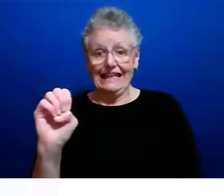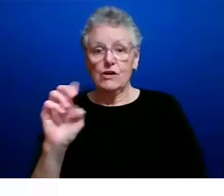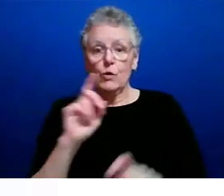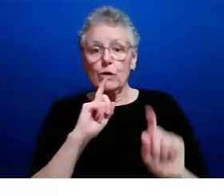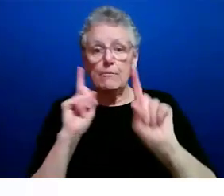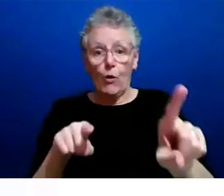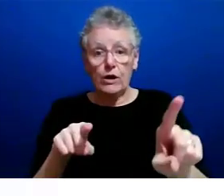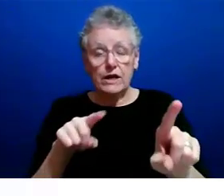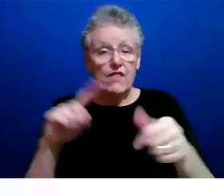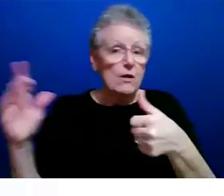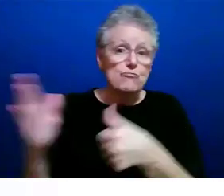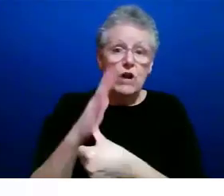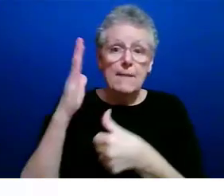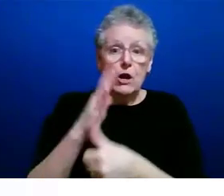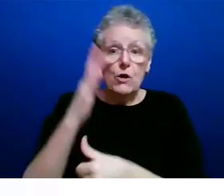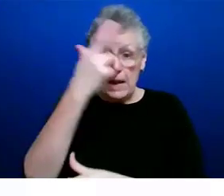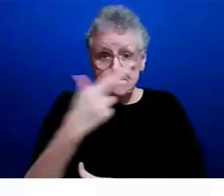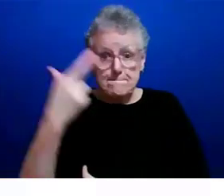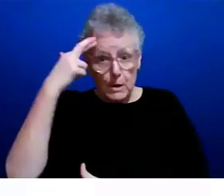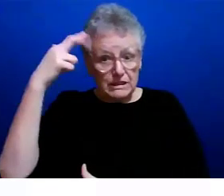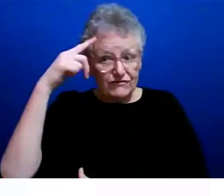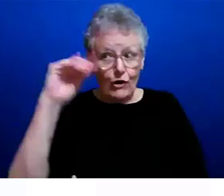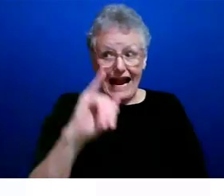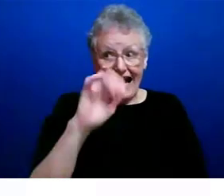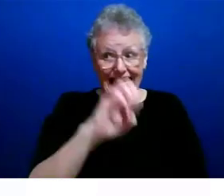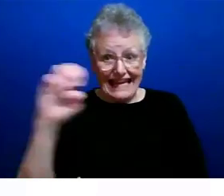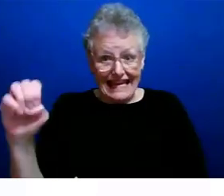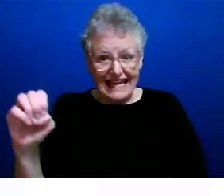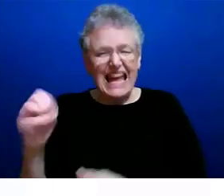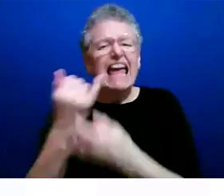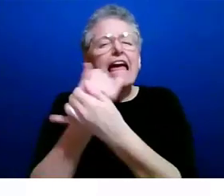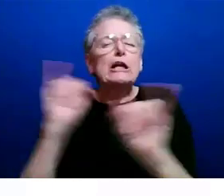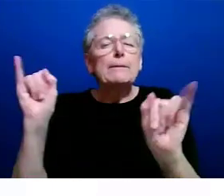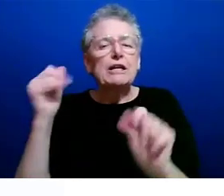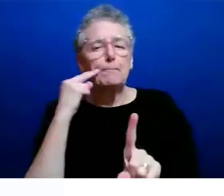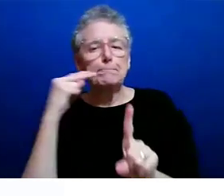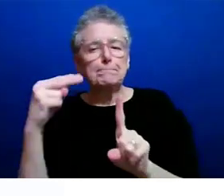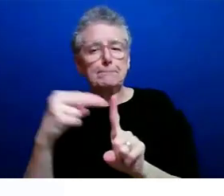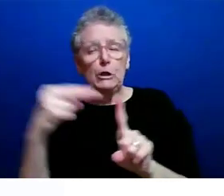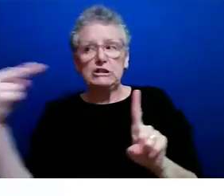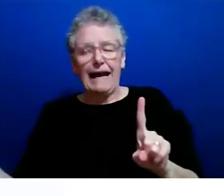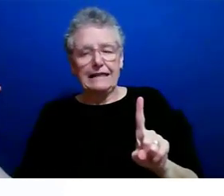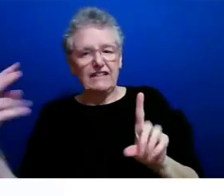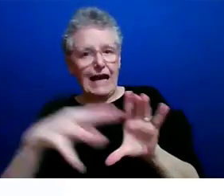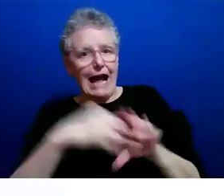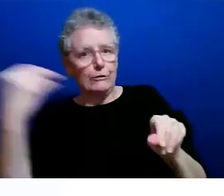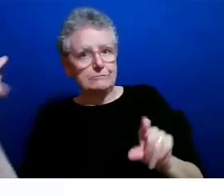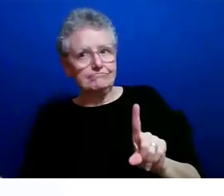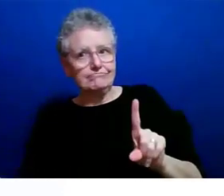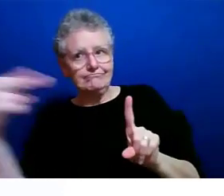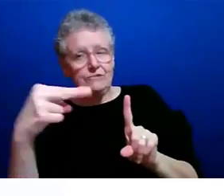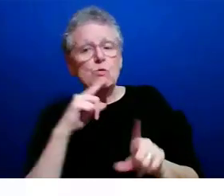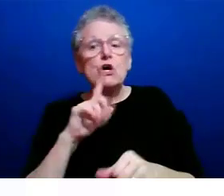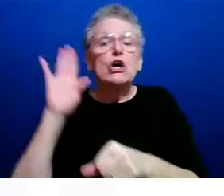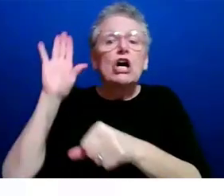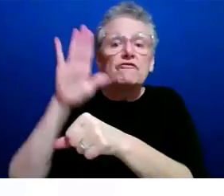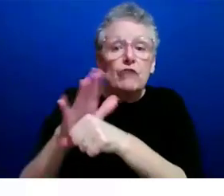The primary purpose of an IEE is an independent perspective that will either confirm or outline